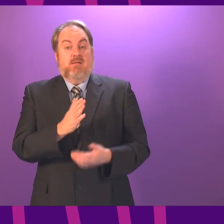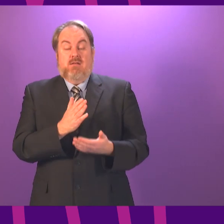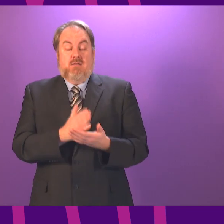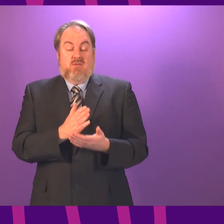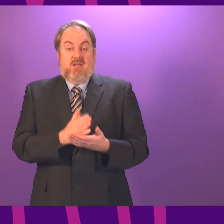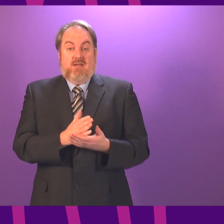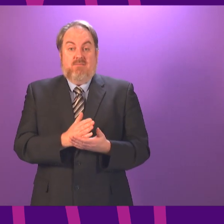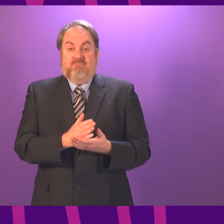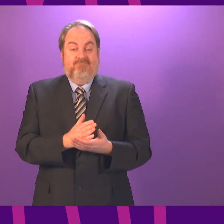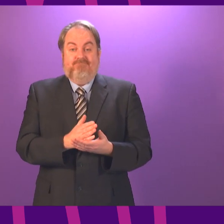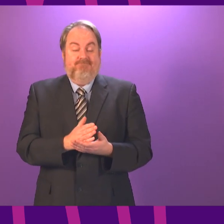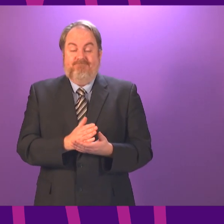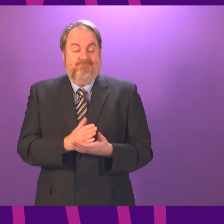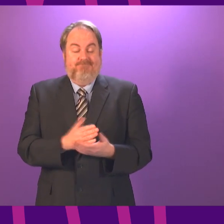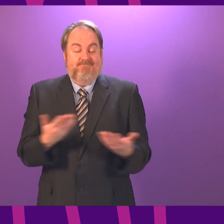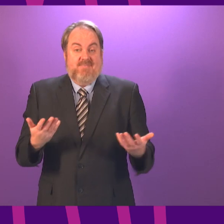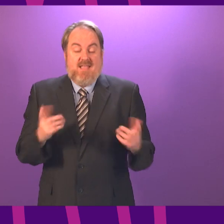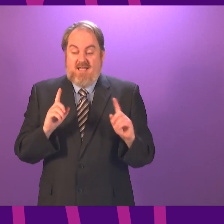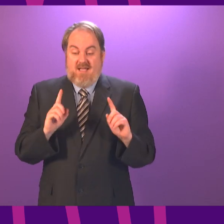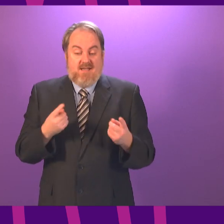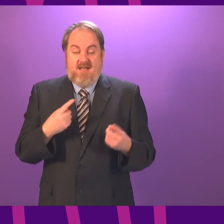scrutiny. Every single day over the past 10 months—for almost a year, now—I have sought